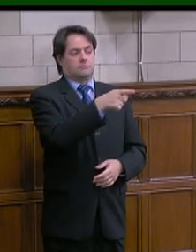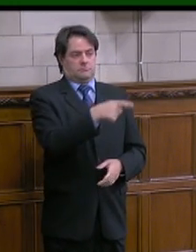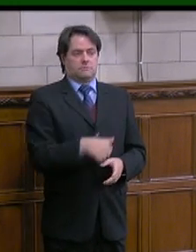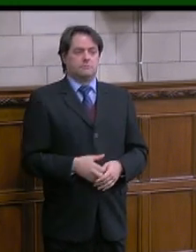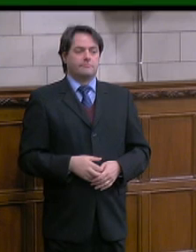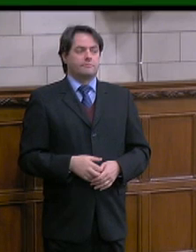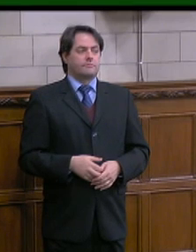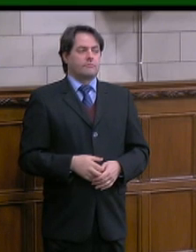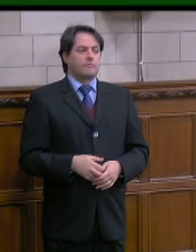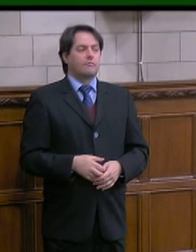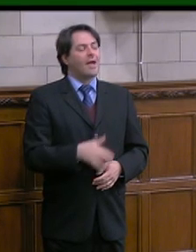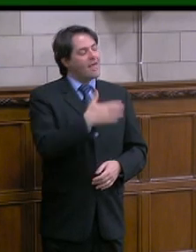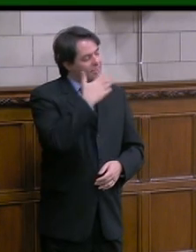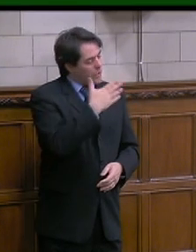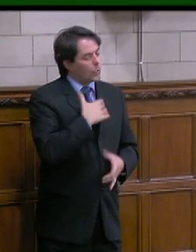Mr Austin.